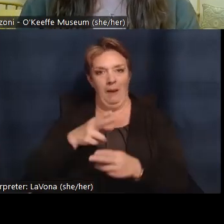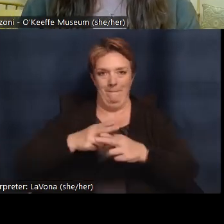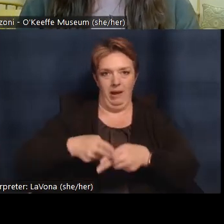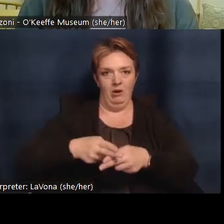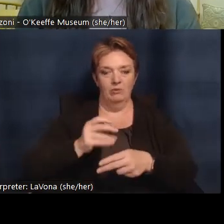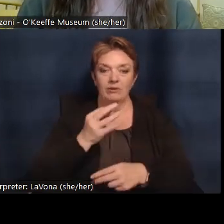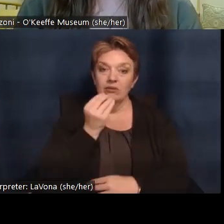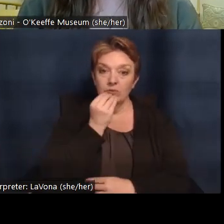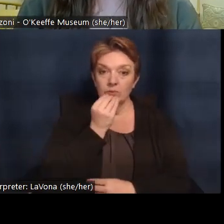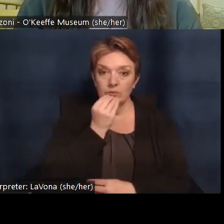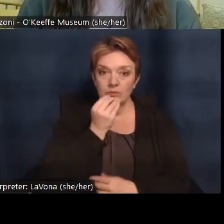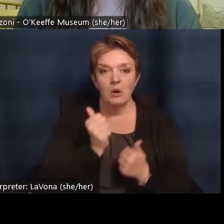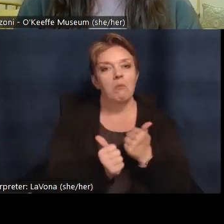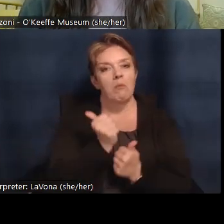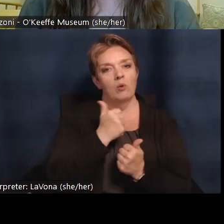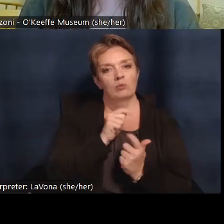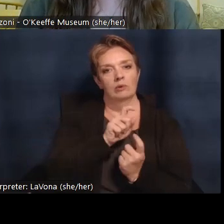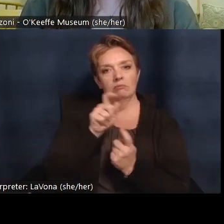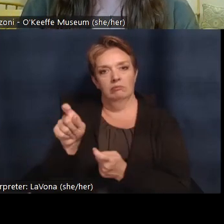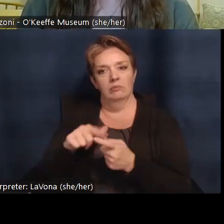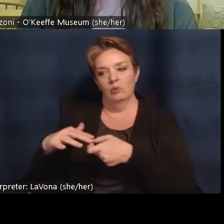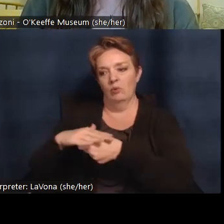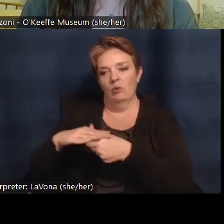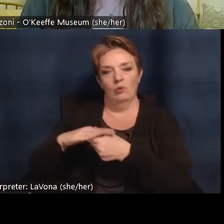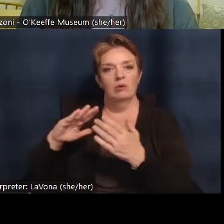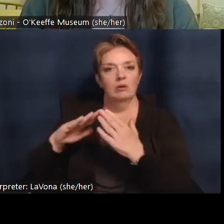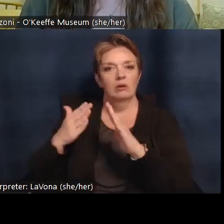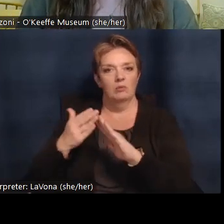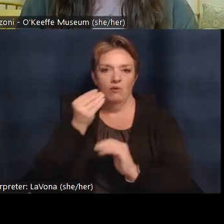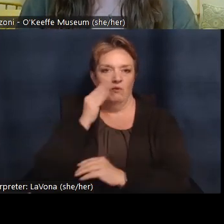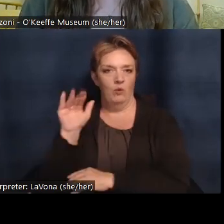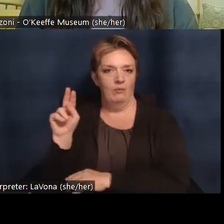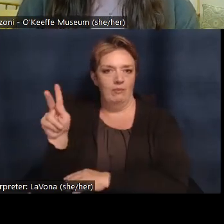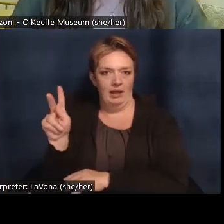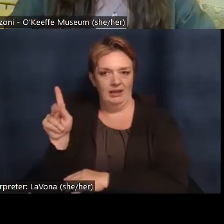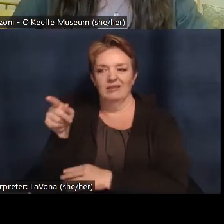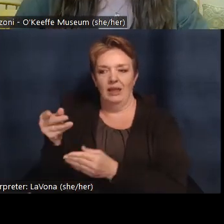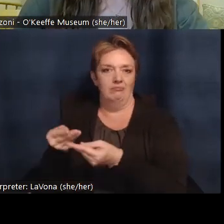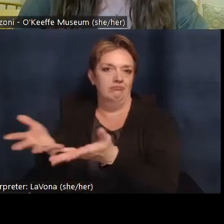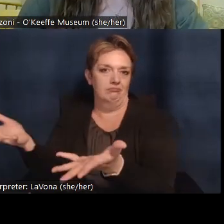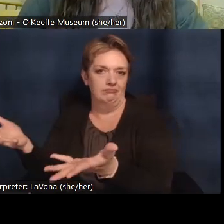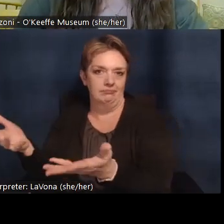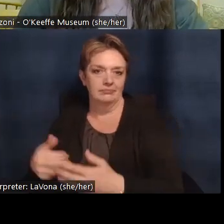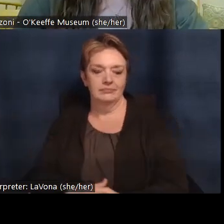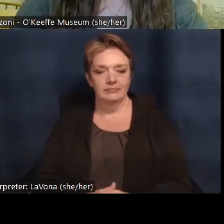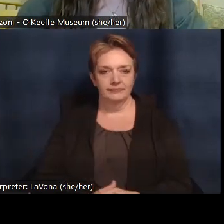Often, most is donated to a local community food bank that then distributes it throughout the community.